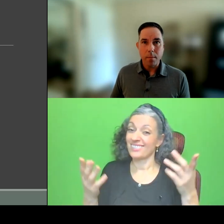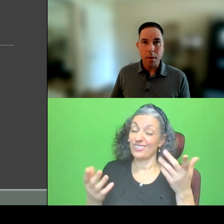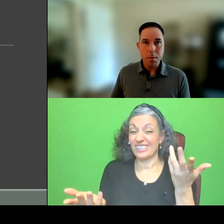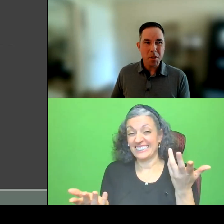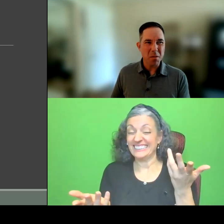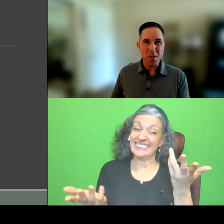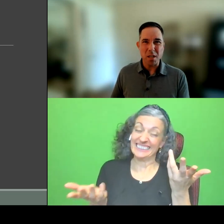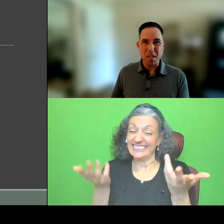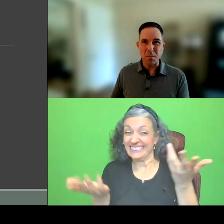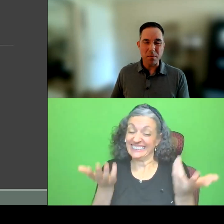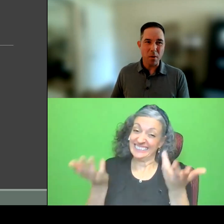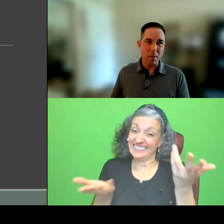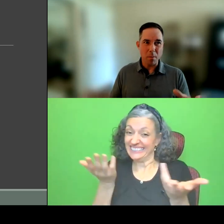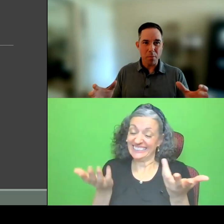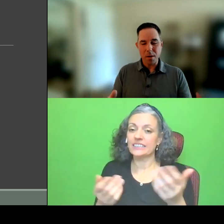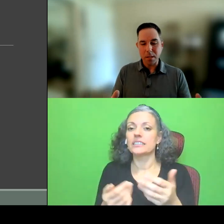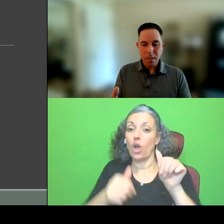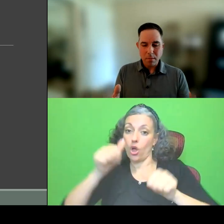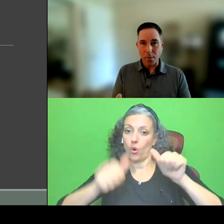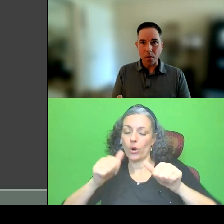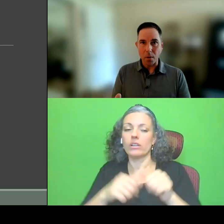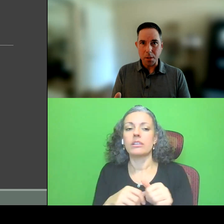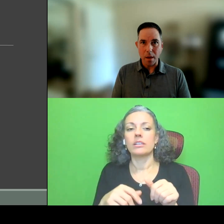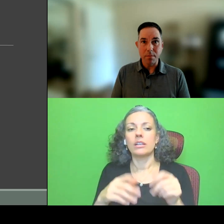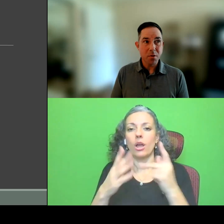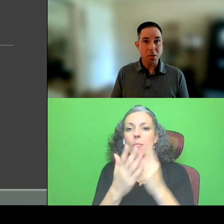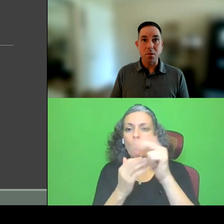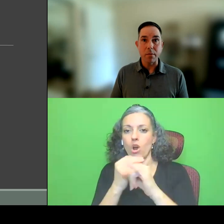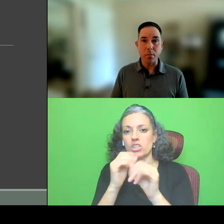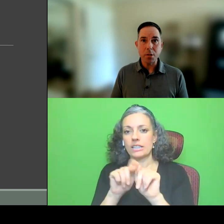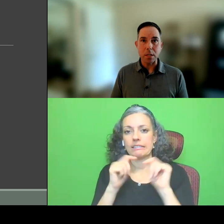Especially in project teams where you have a product vertical and you have six or seven project